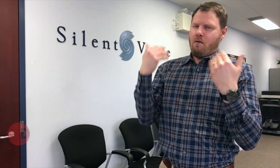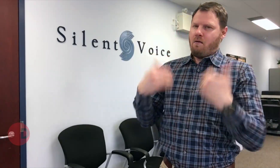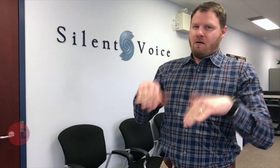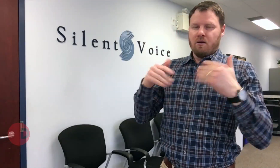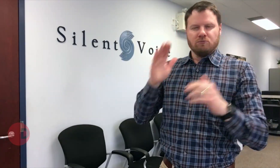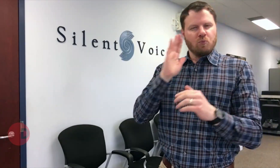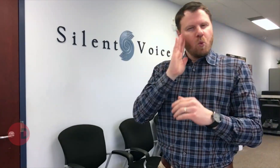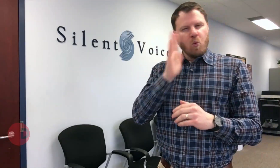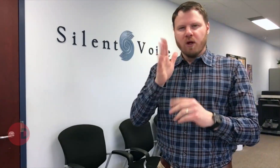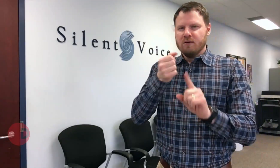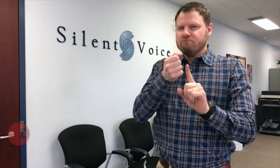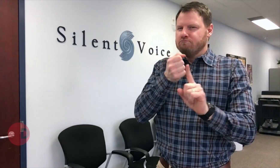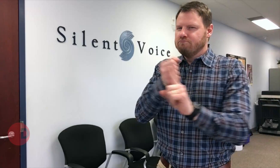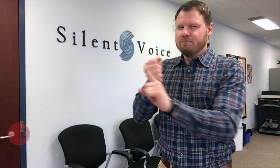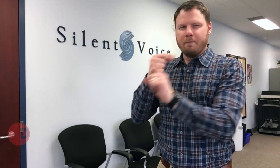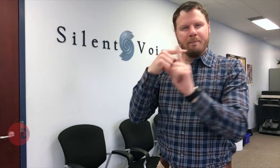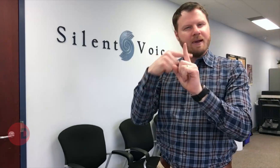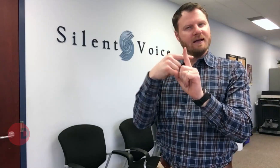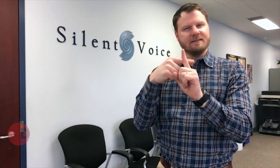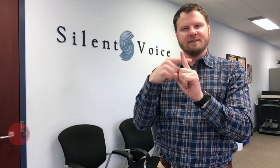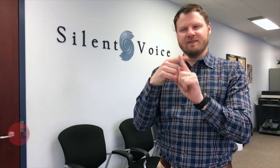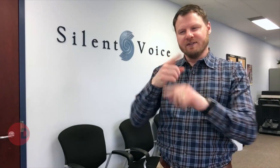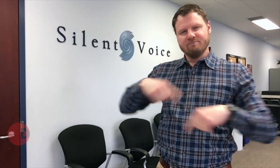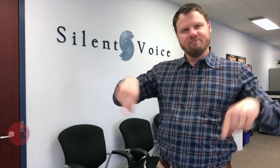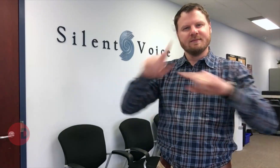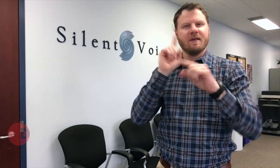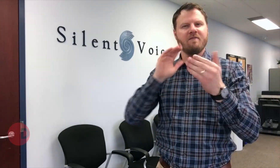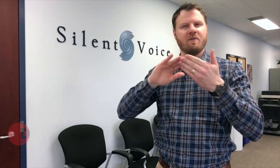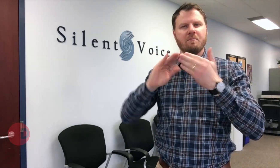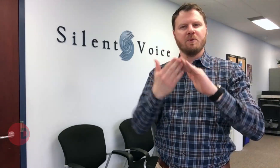This will have a positive impact on our Deaf Community.